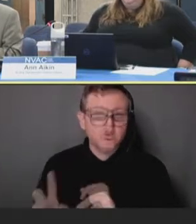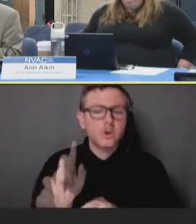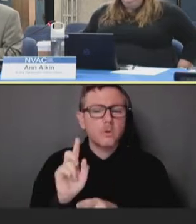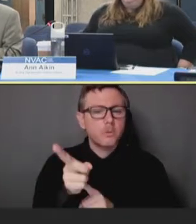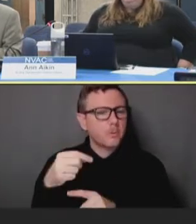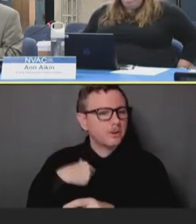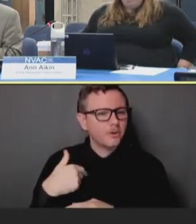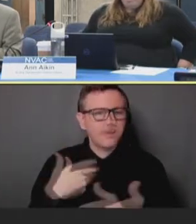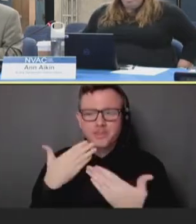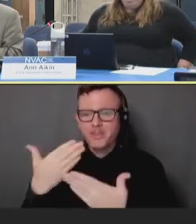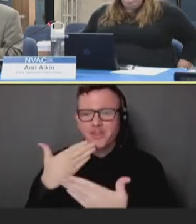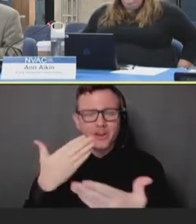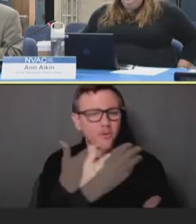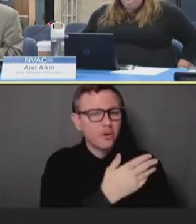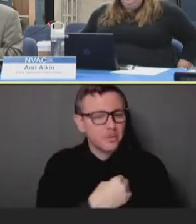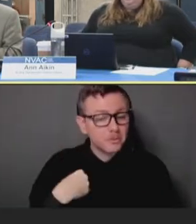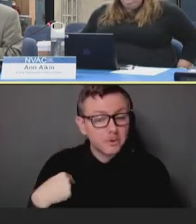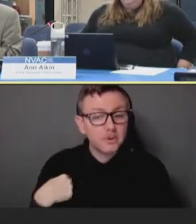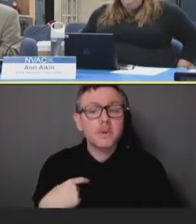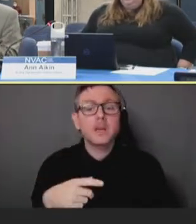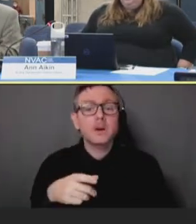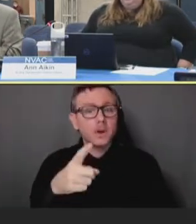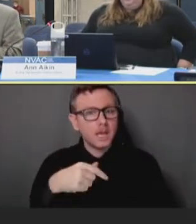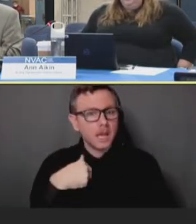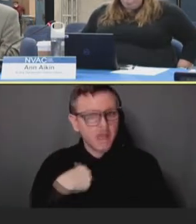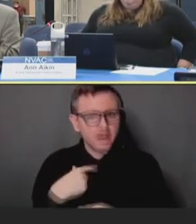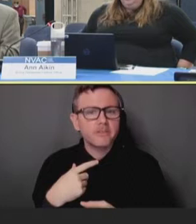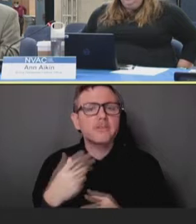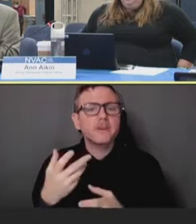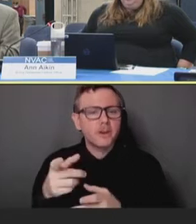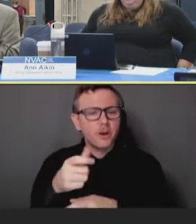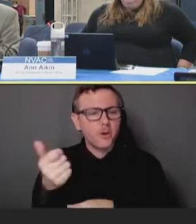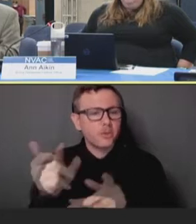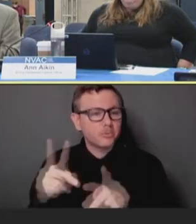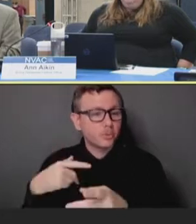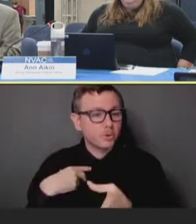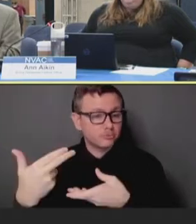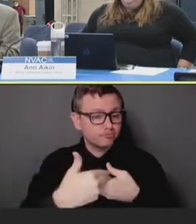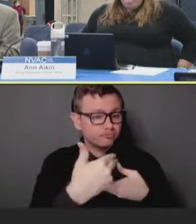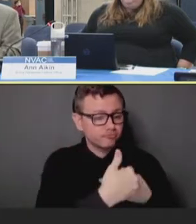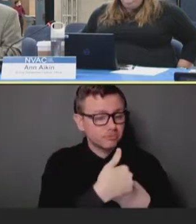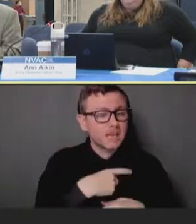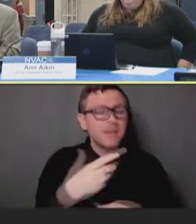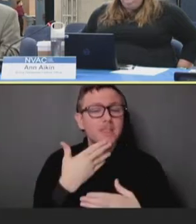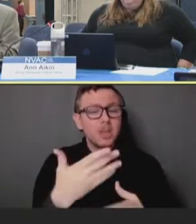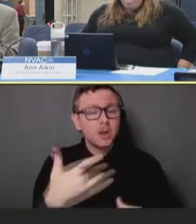person; we have both joining us and for everyone for their service on the committee, including